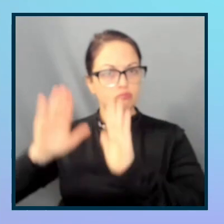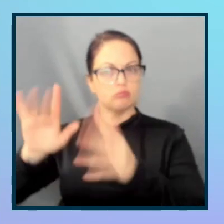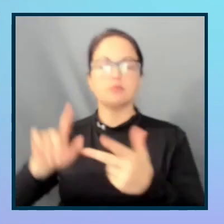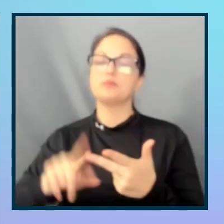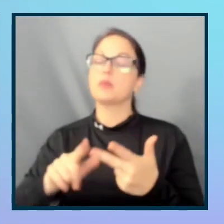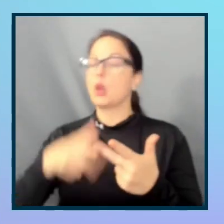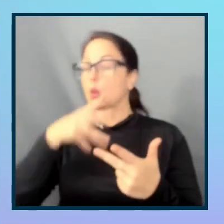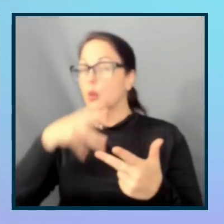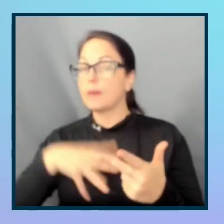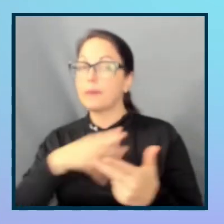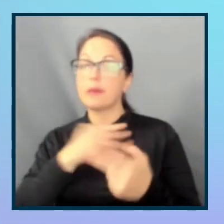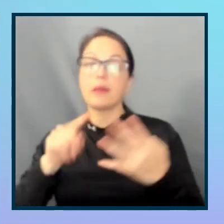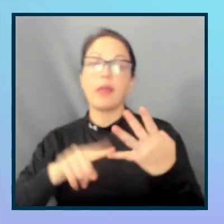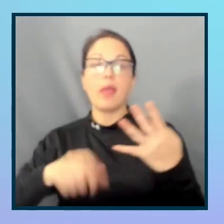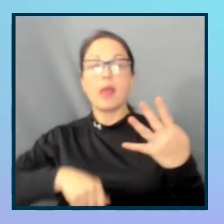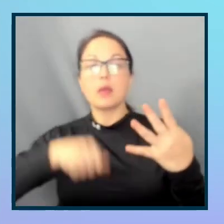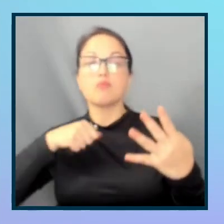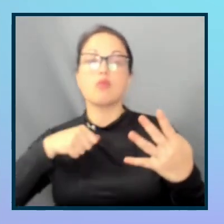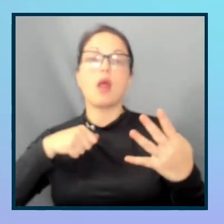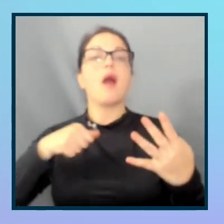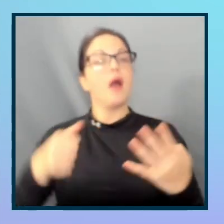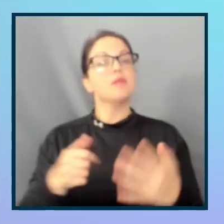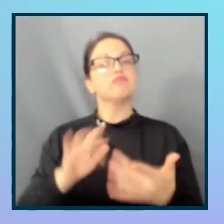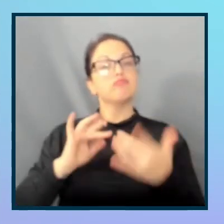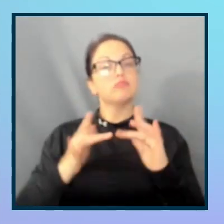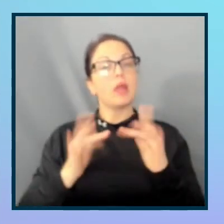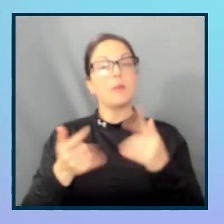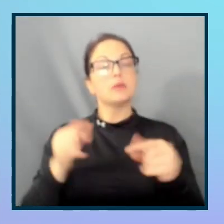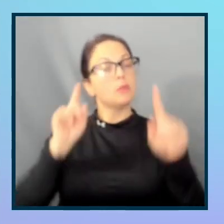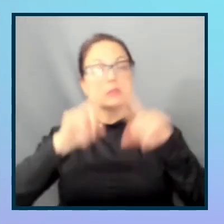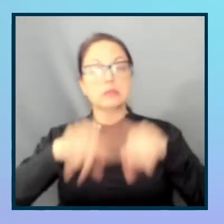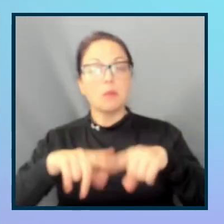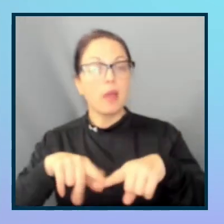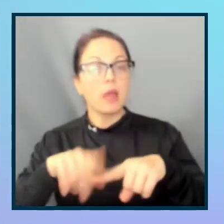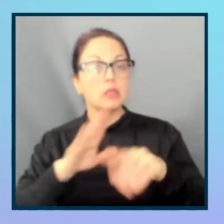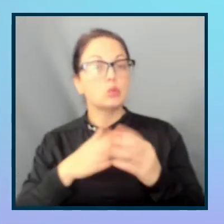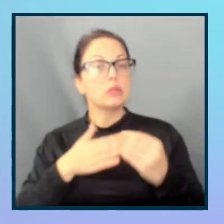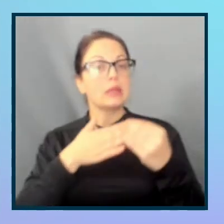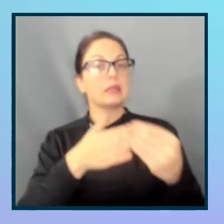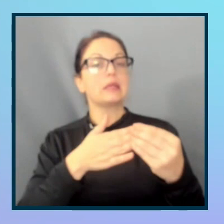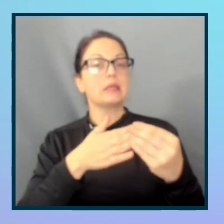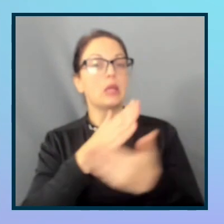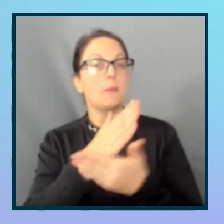But it just depends on who is actually leading and part of that network. One of the things that also helps is to have